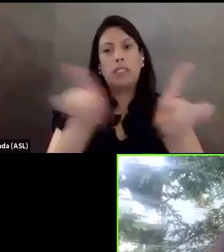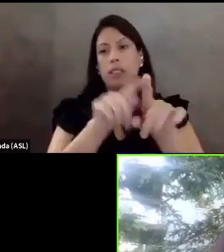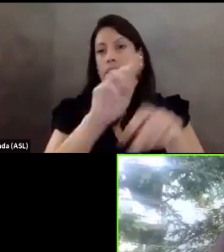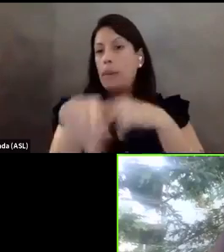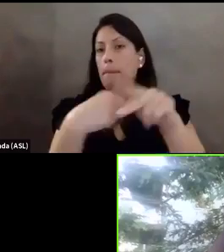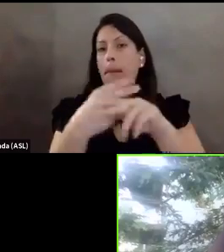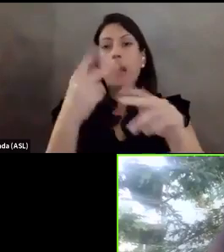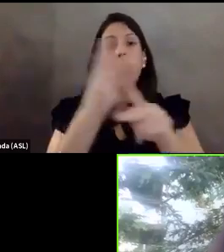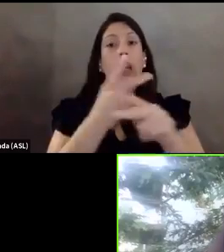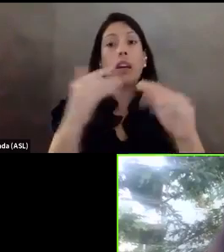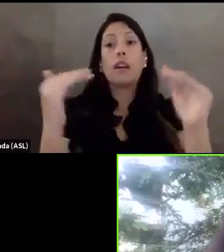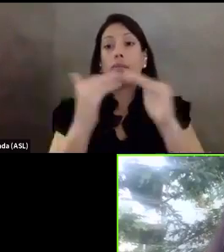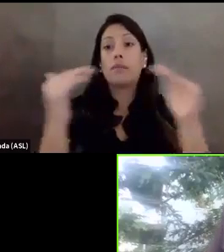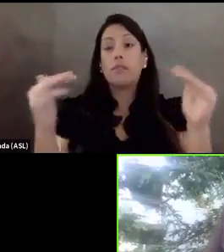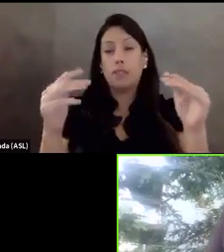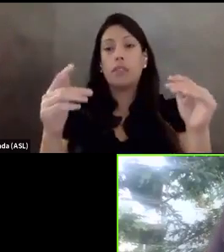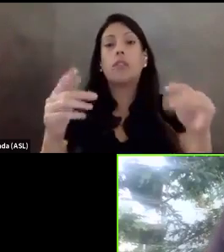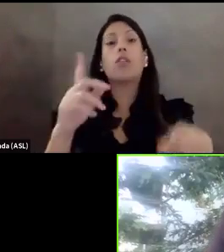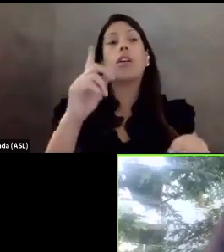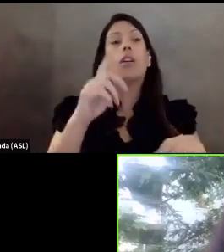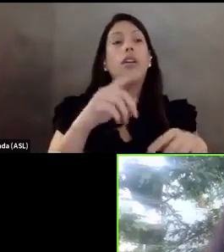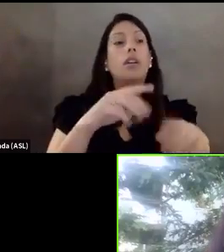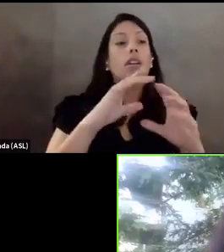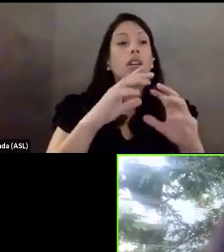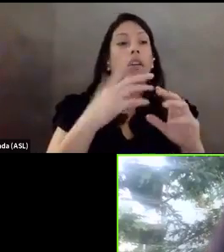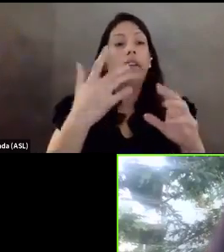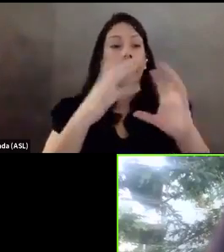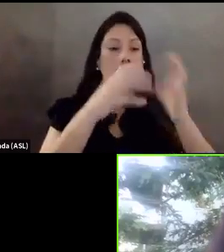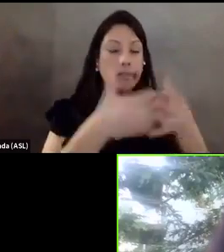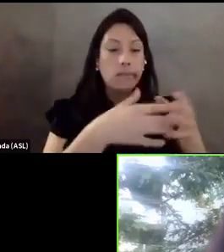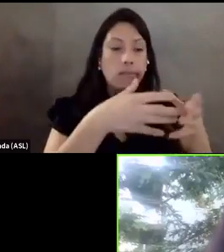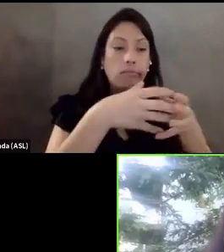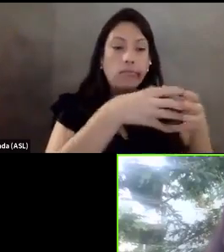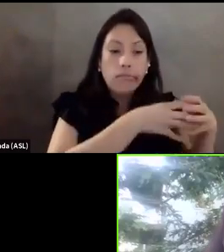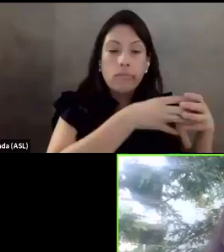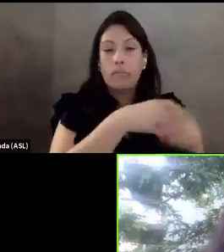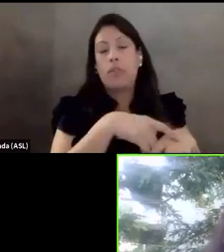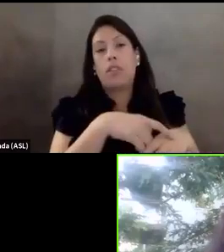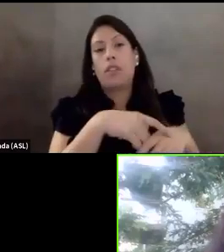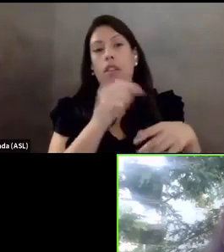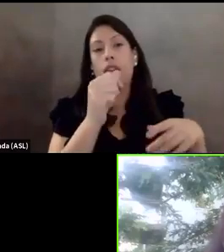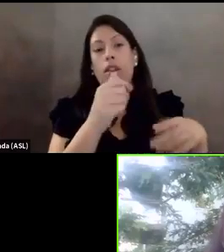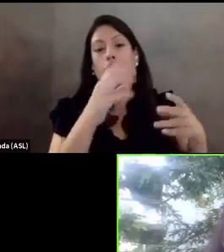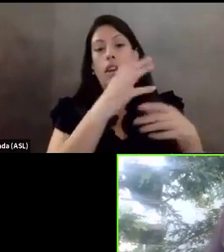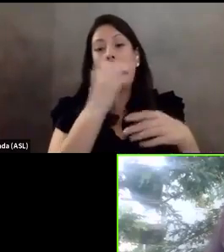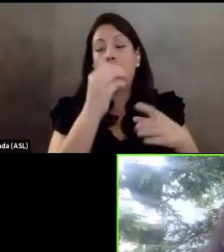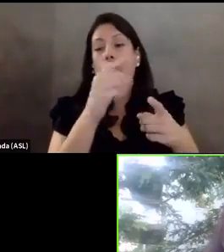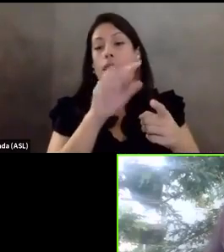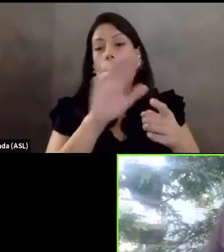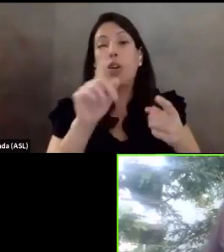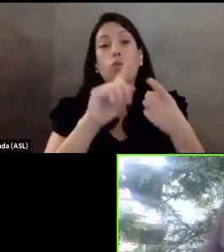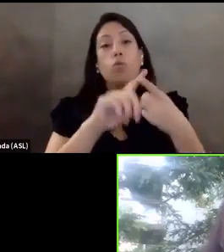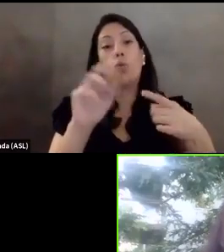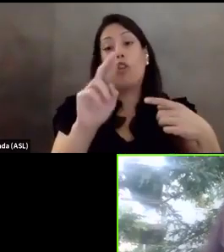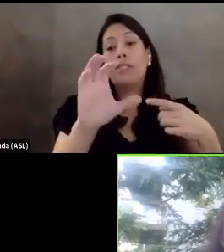guidance, cohosting guidance assistance, technical assistance to the Iraqis.